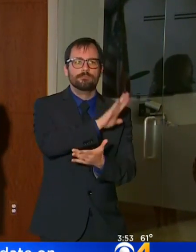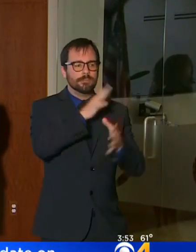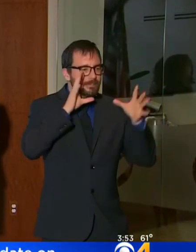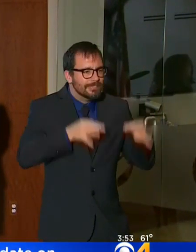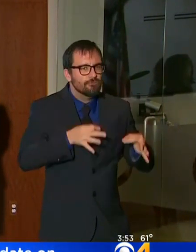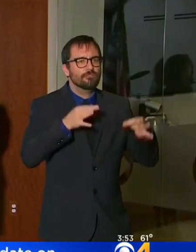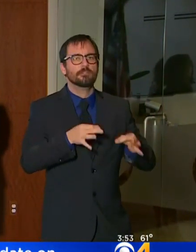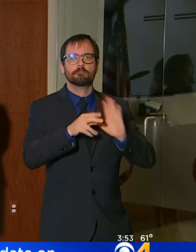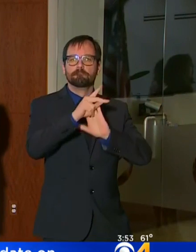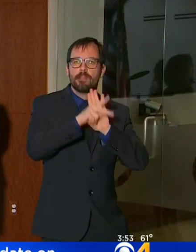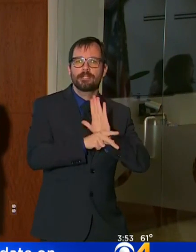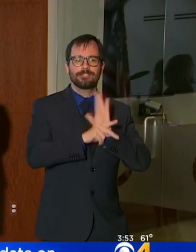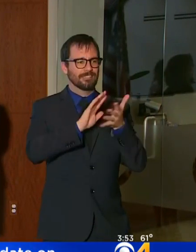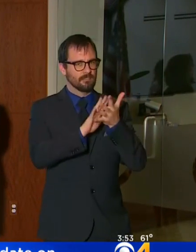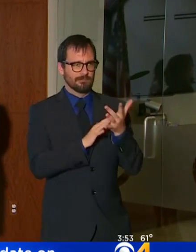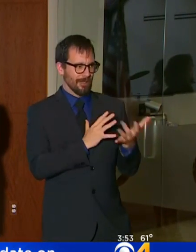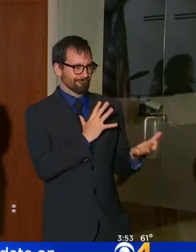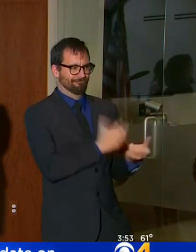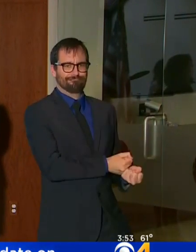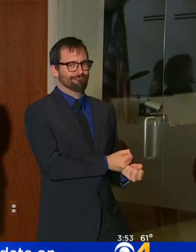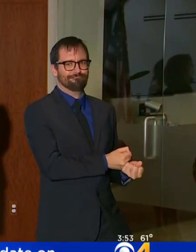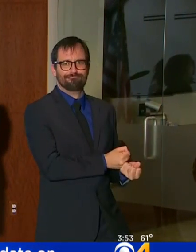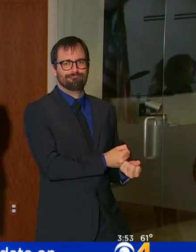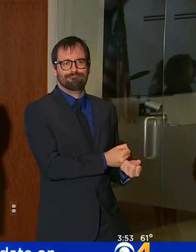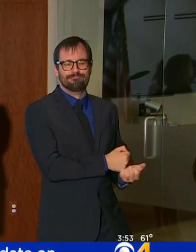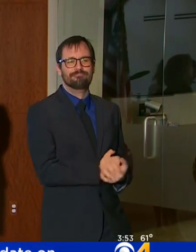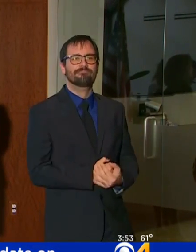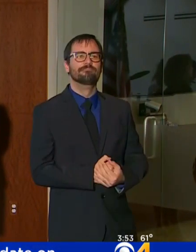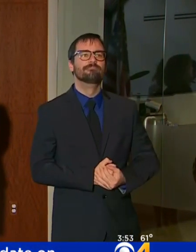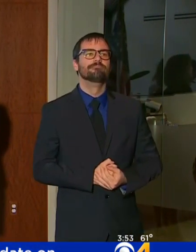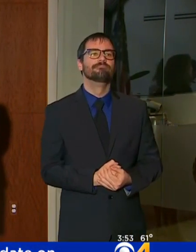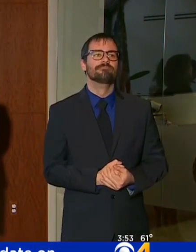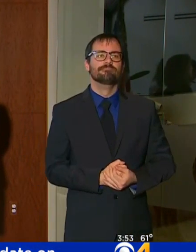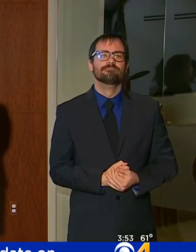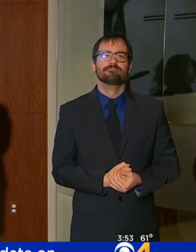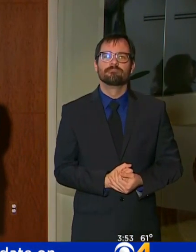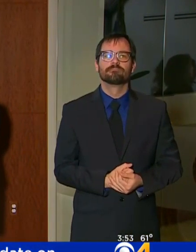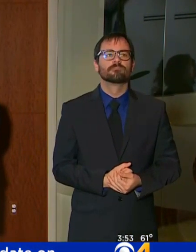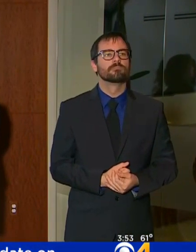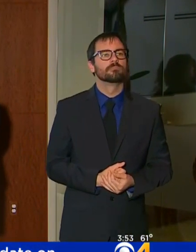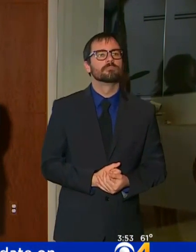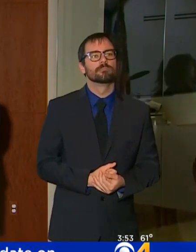MANY PEOPLE ON HIS STAFF TALK TO THE PEOPLE ON MY STAFF AND WE FULLY SUPPORT THE INITIATIVES AND THE POLICIES HE IS PURSUING FOR THE CITY OF BOSTON.